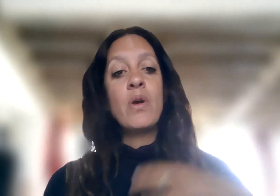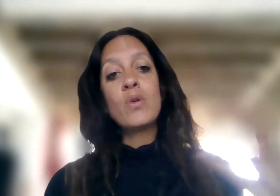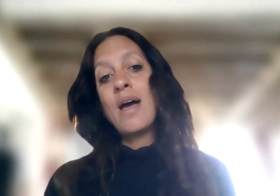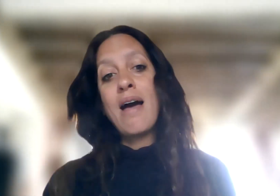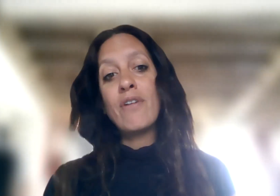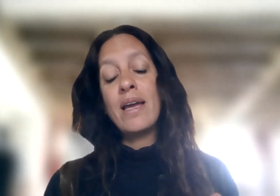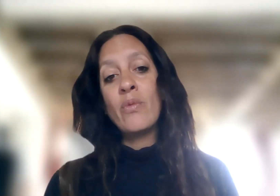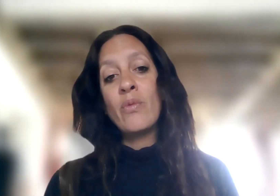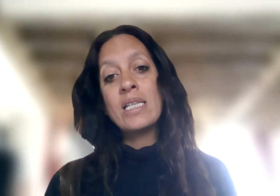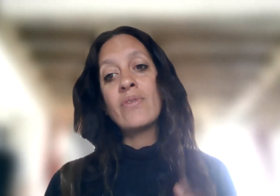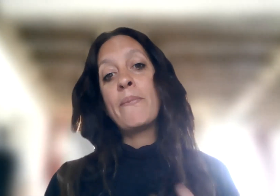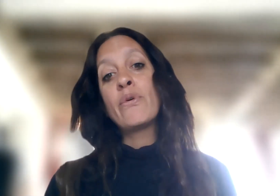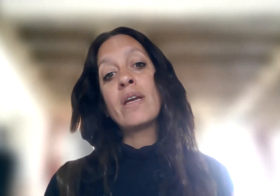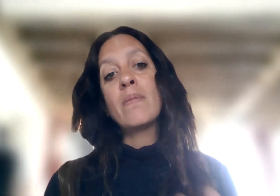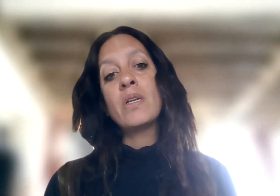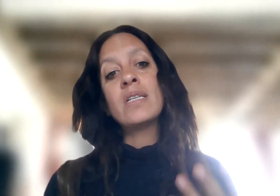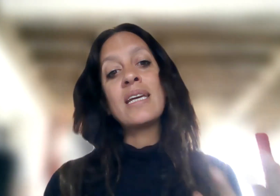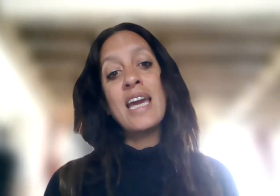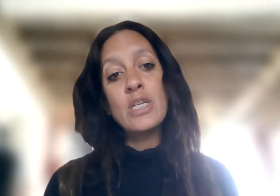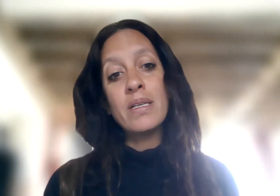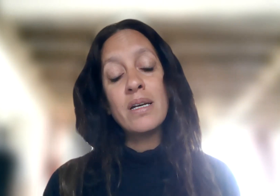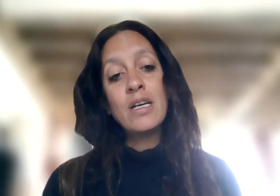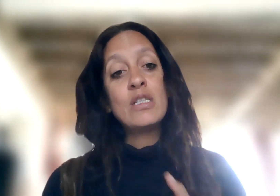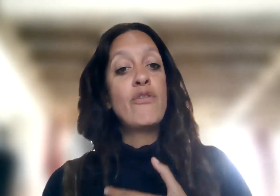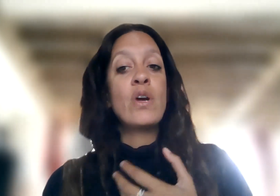These are -- these are questions, we also have capacity building